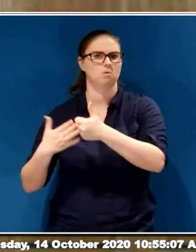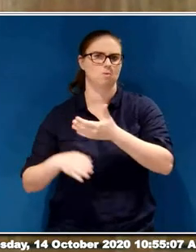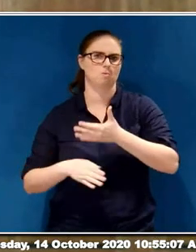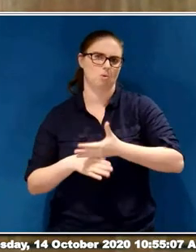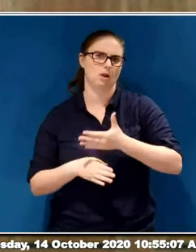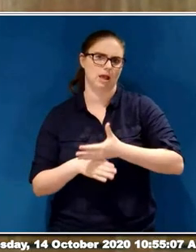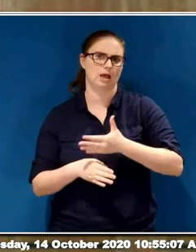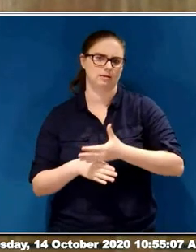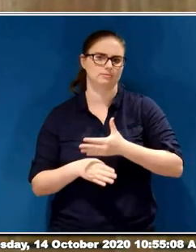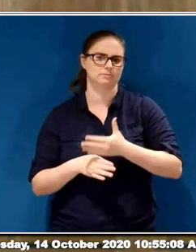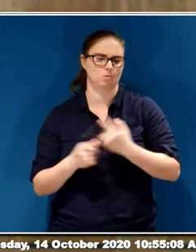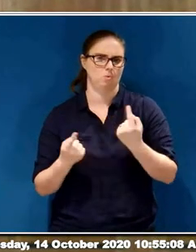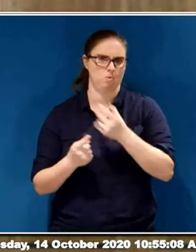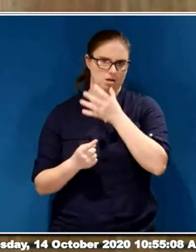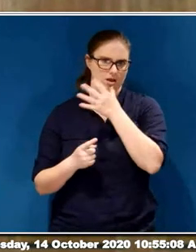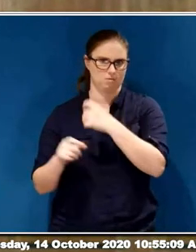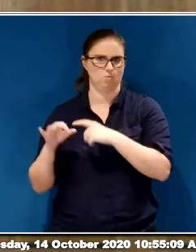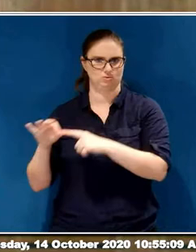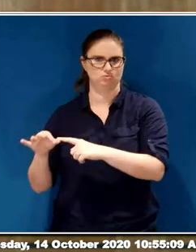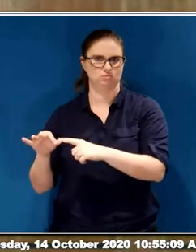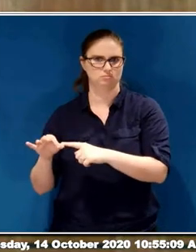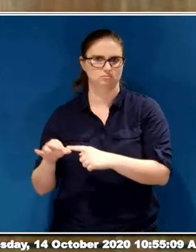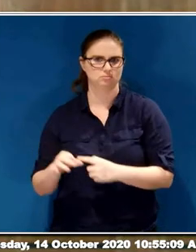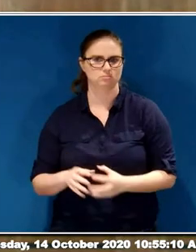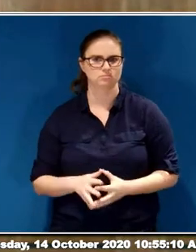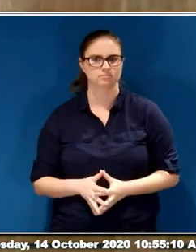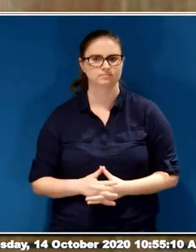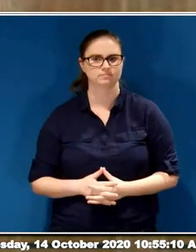in those interviews, in that interview. Thank you.